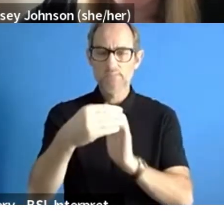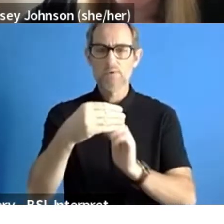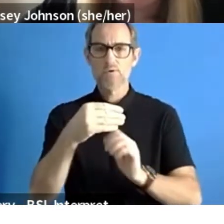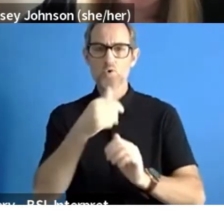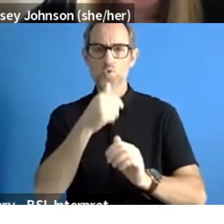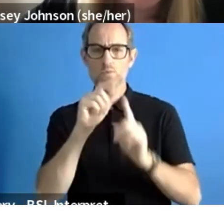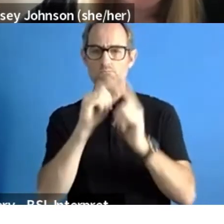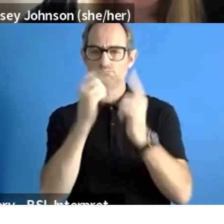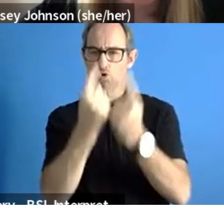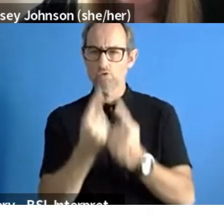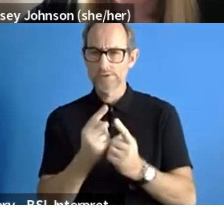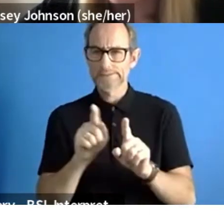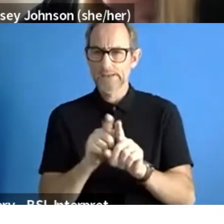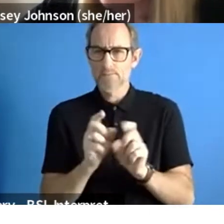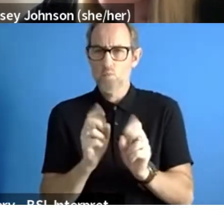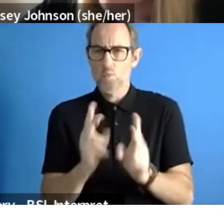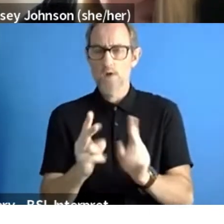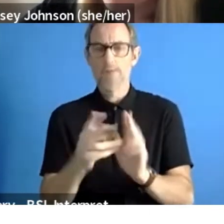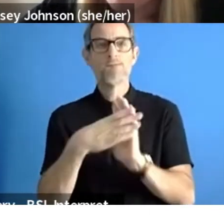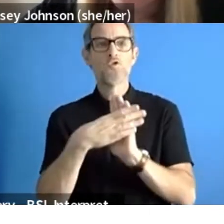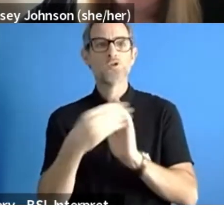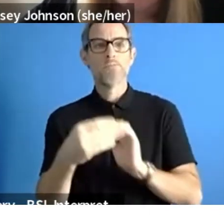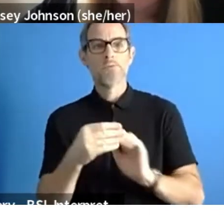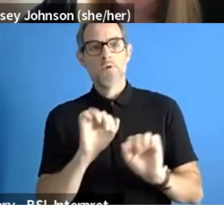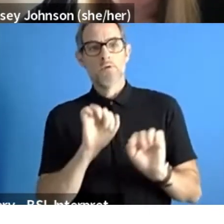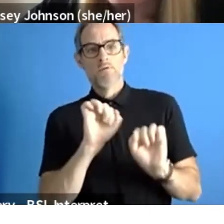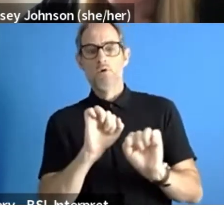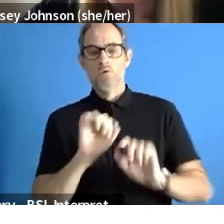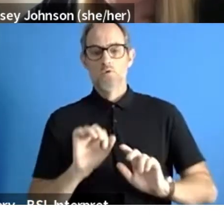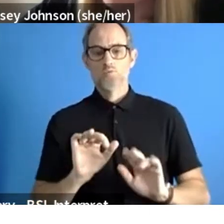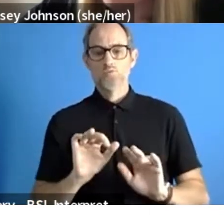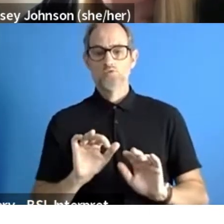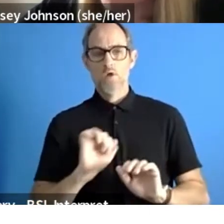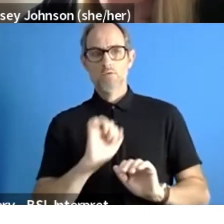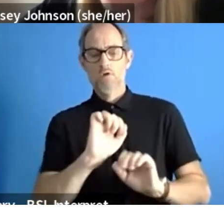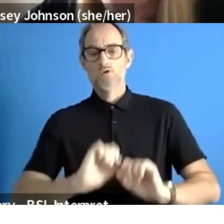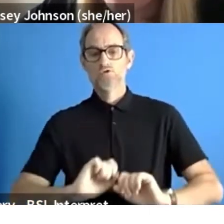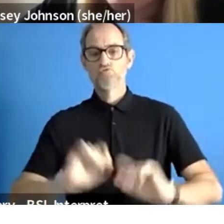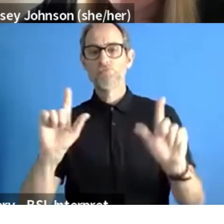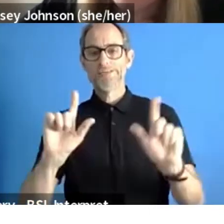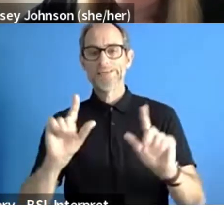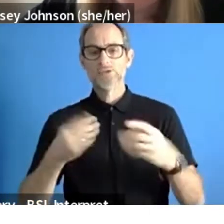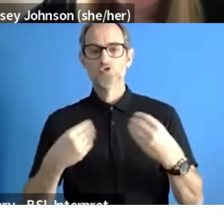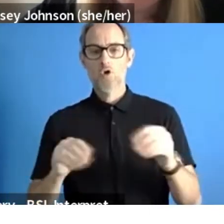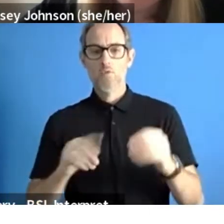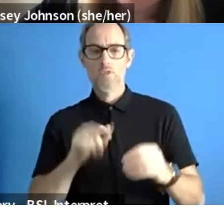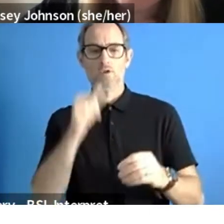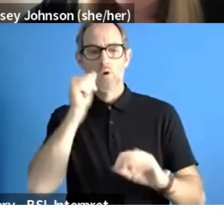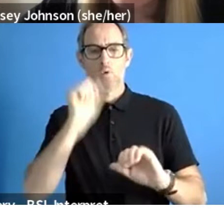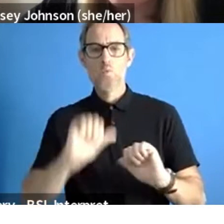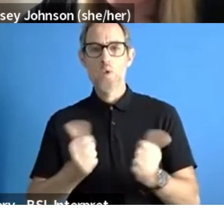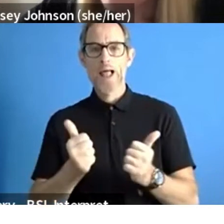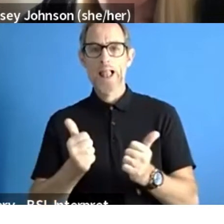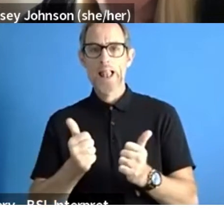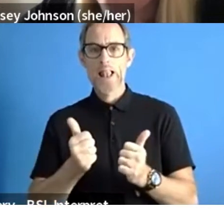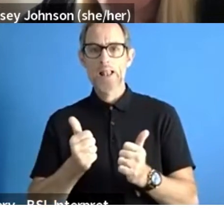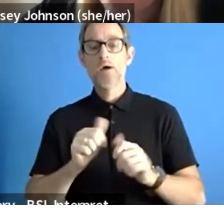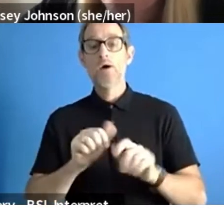scenarios, so, for example, someone using their own computer with their own screen reader software that they're already familiar with, making notes of